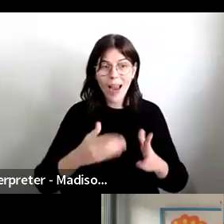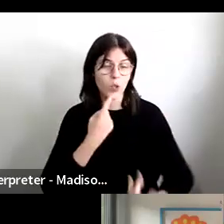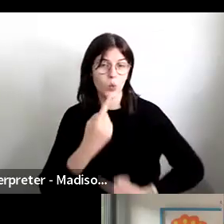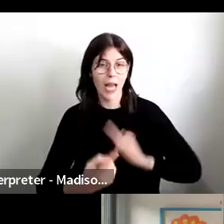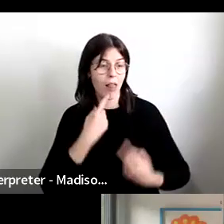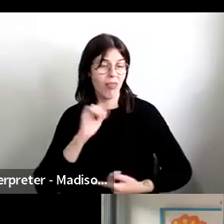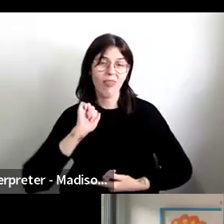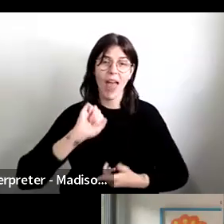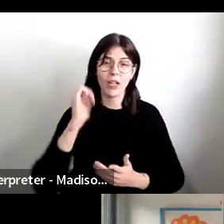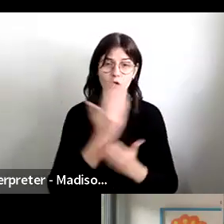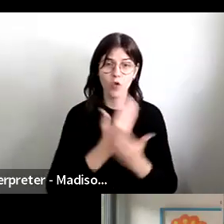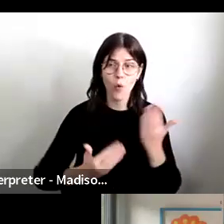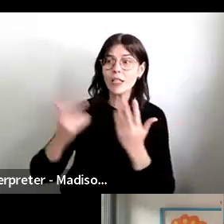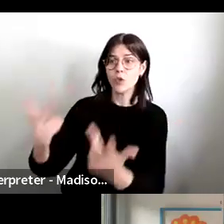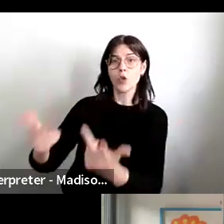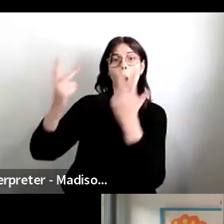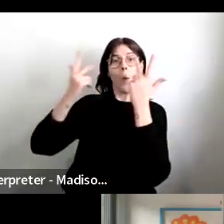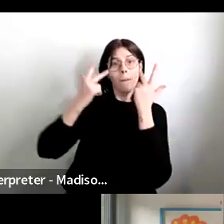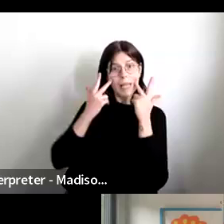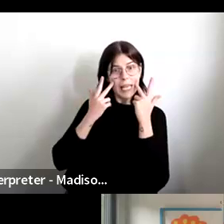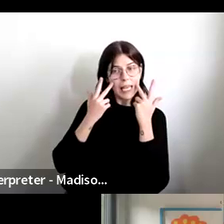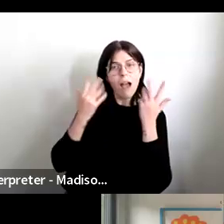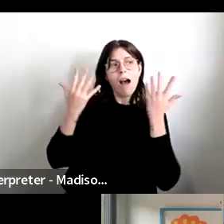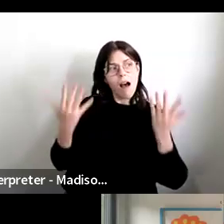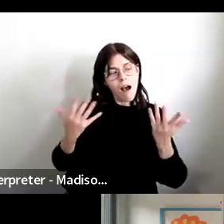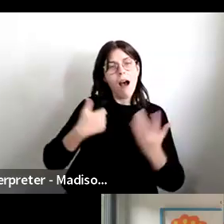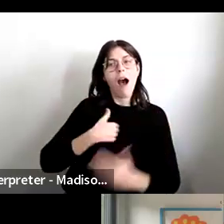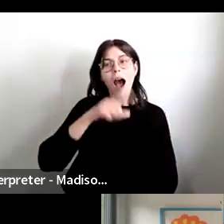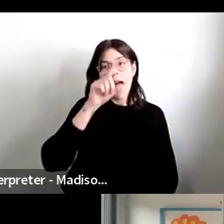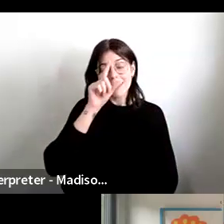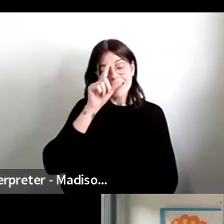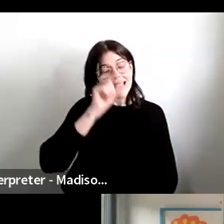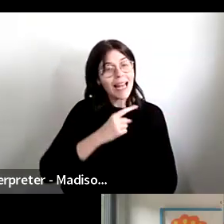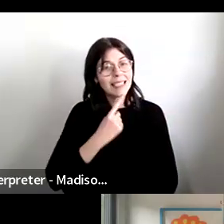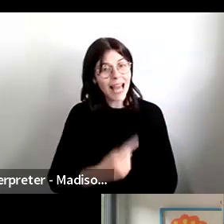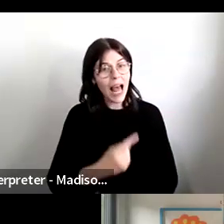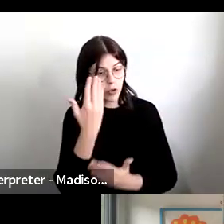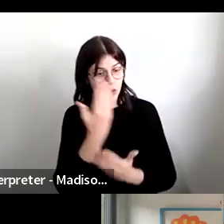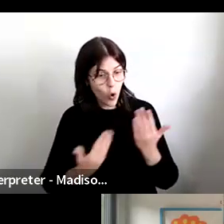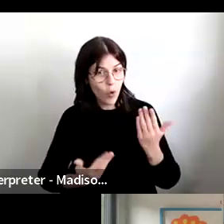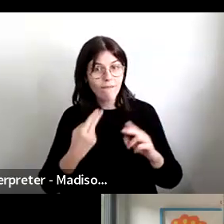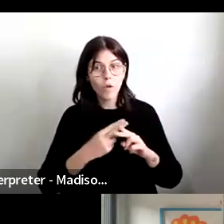shows us that, yeah, we can tell the story of the project to get it funded, but also do it